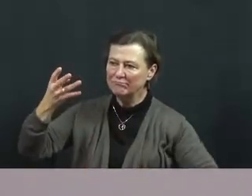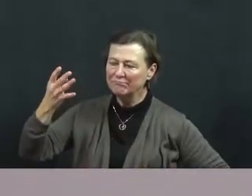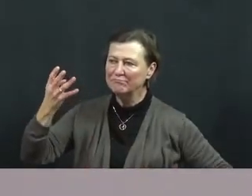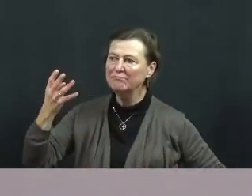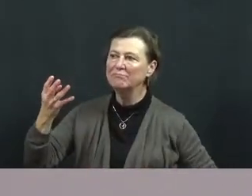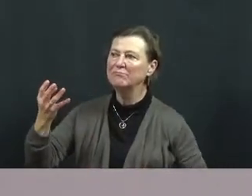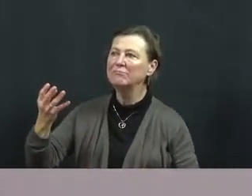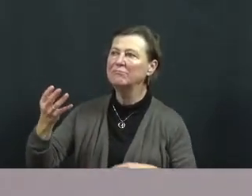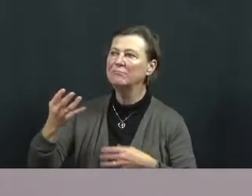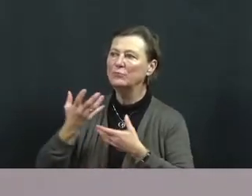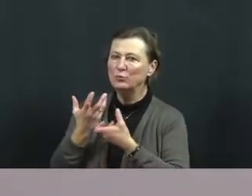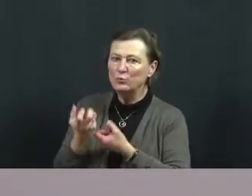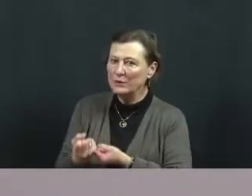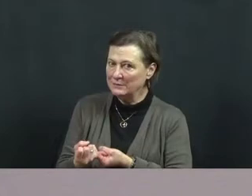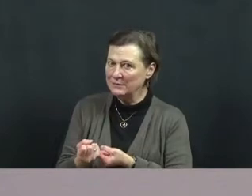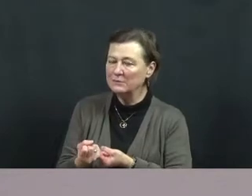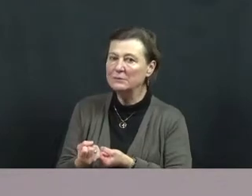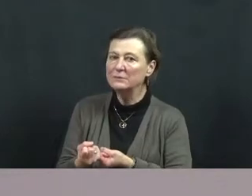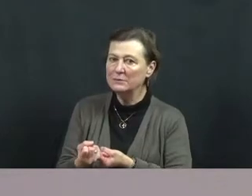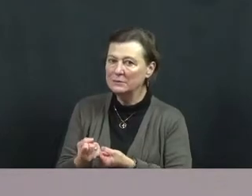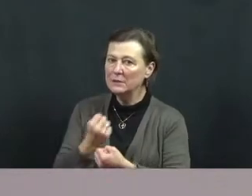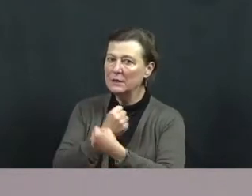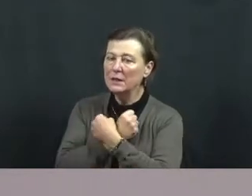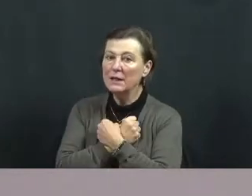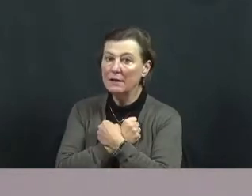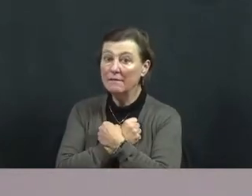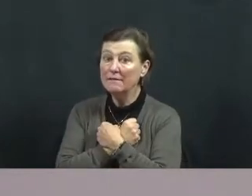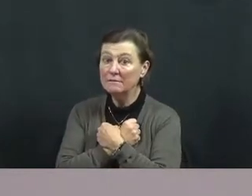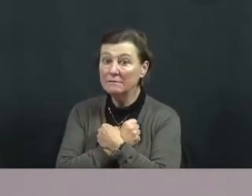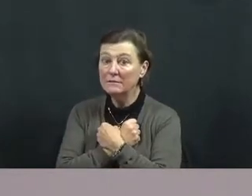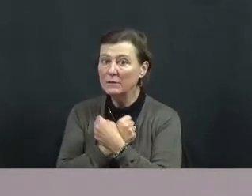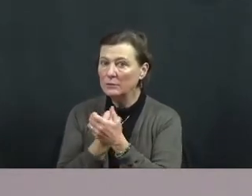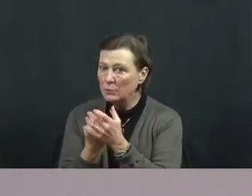Let trust and love grow.